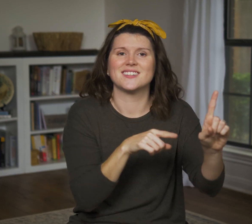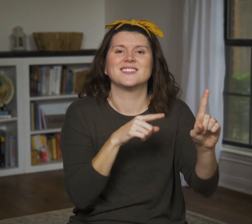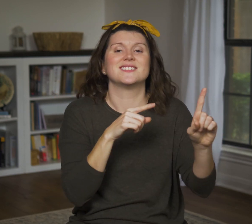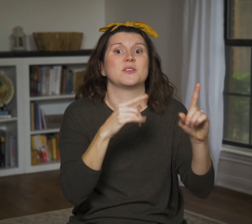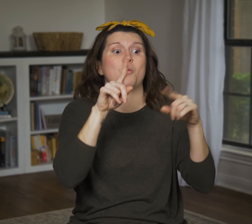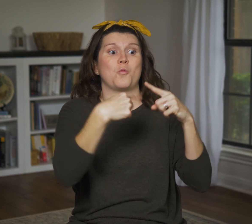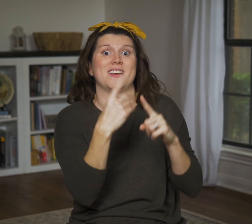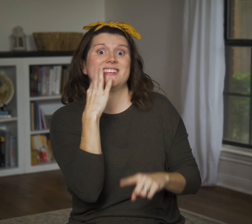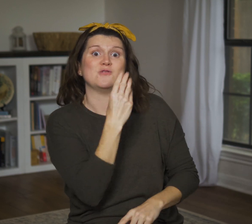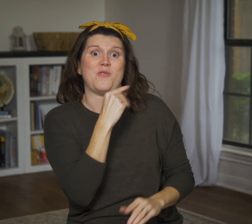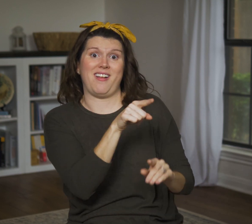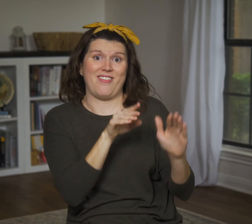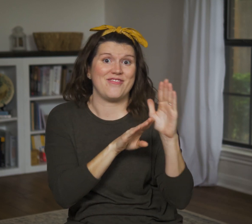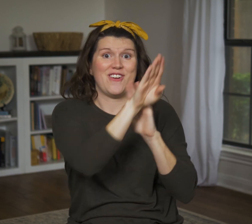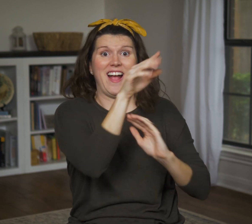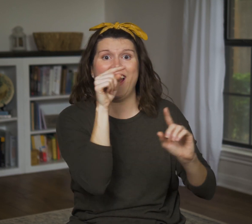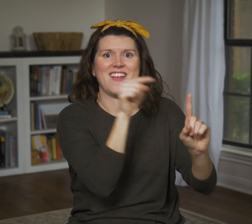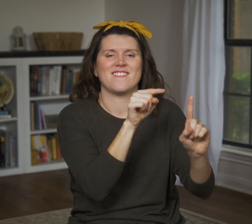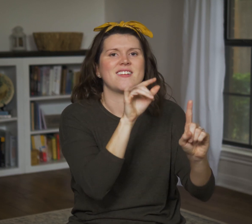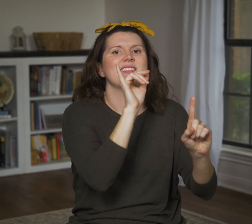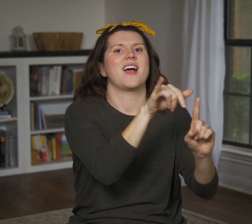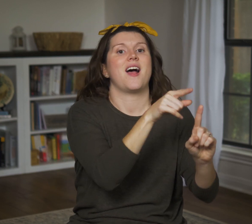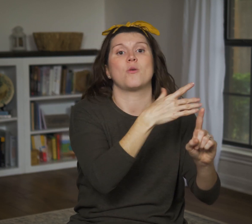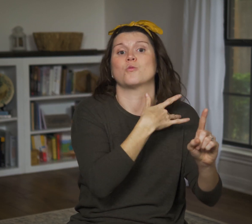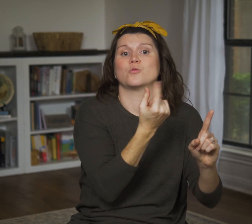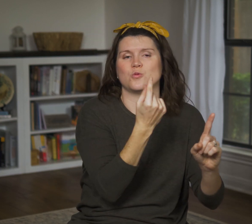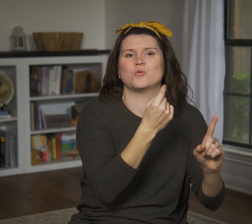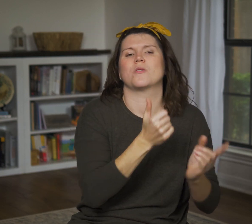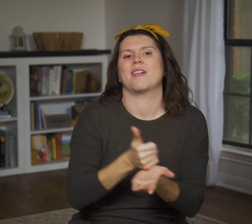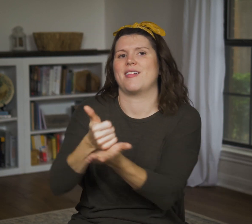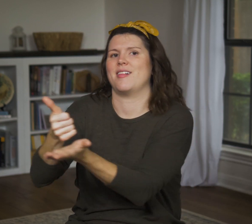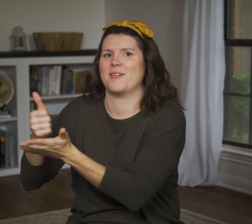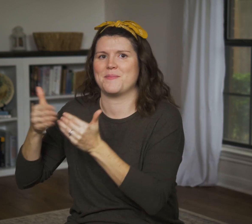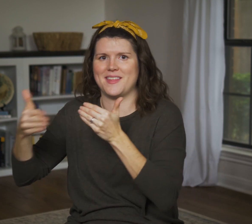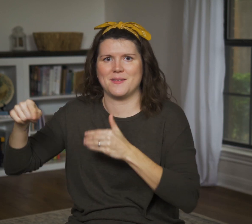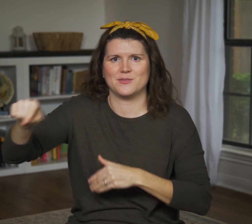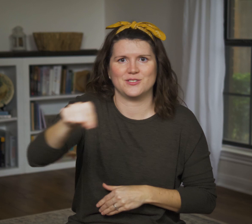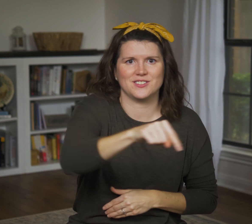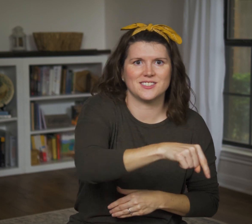When Israel thrives, they’ll lend to their neighbors in need,